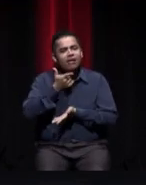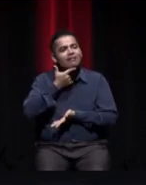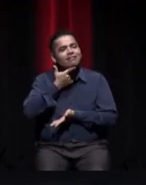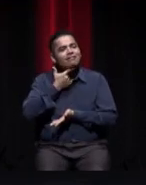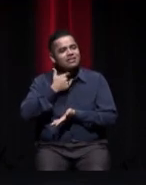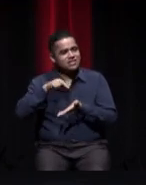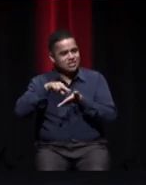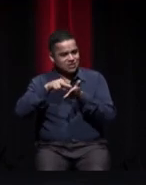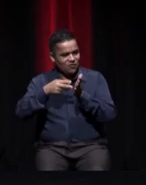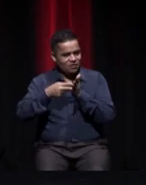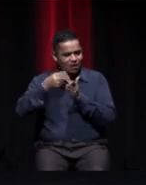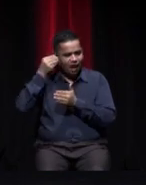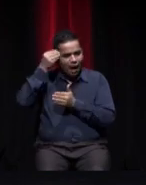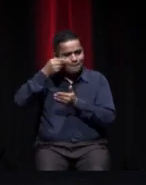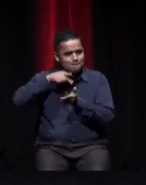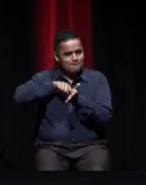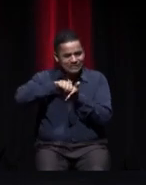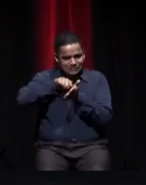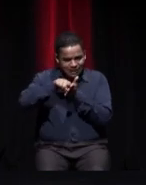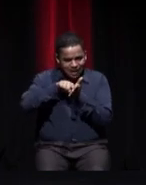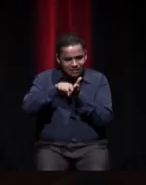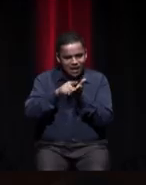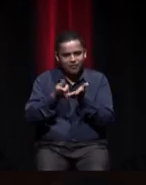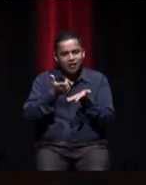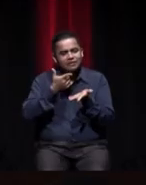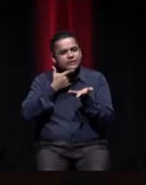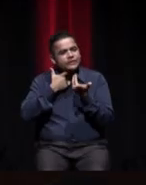Desire is the confrontation with austerity. Desire is risk.